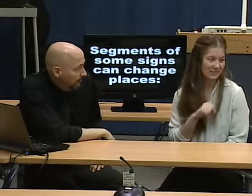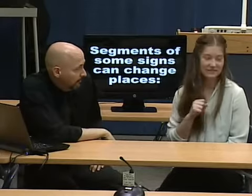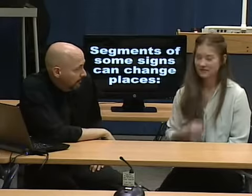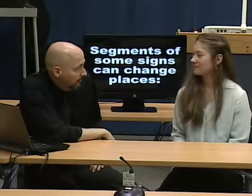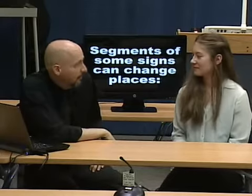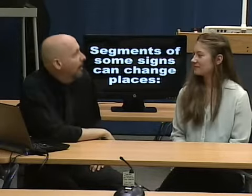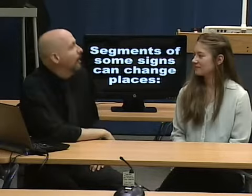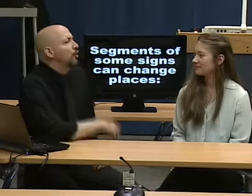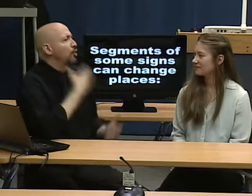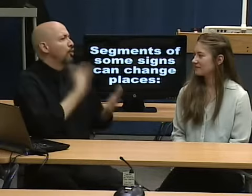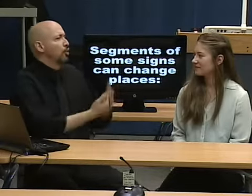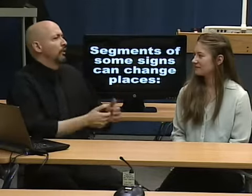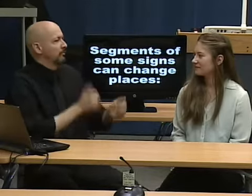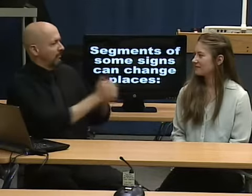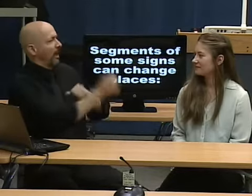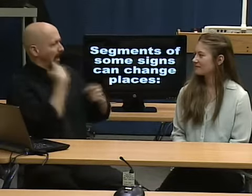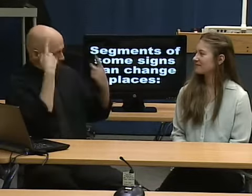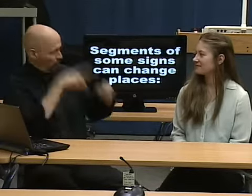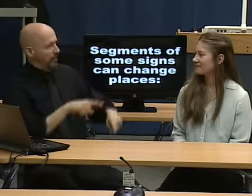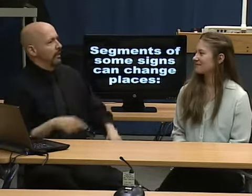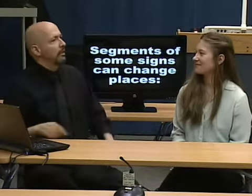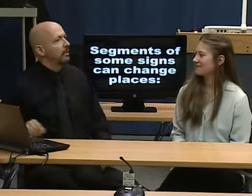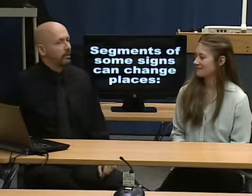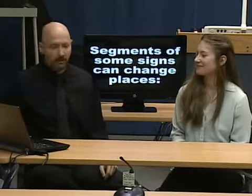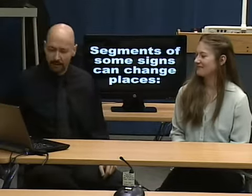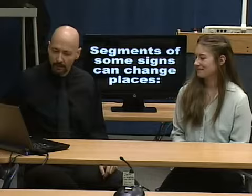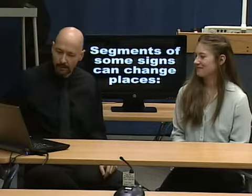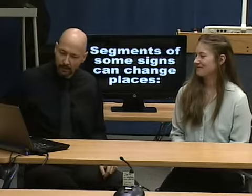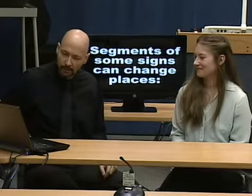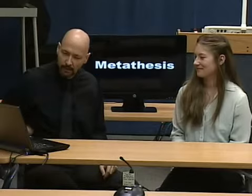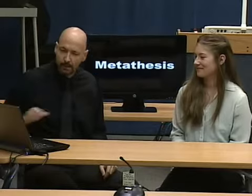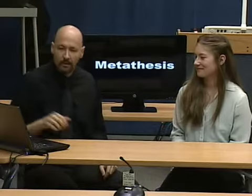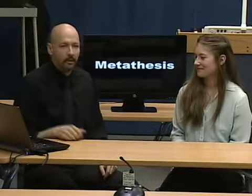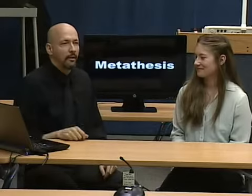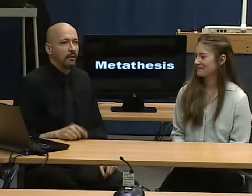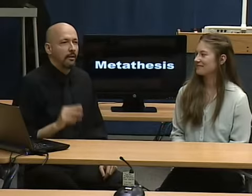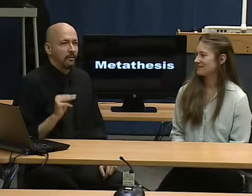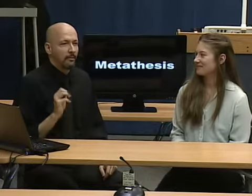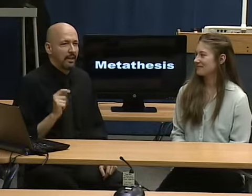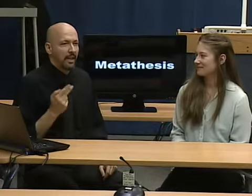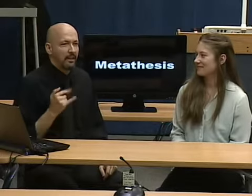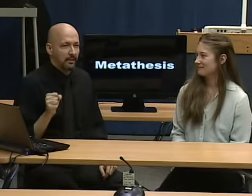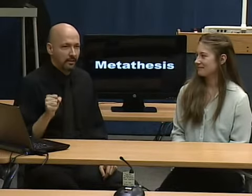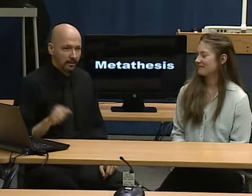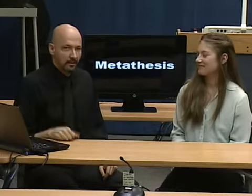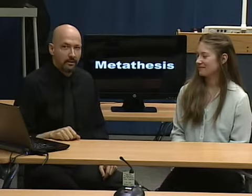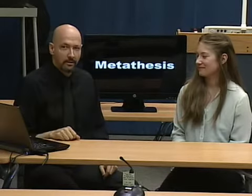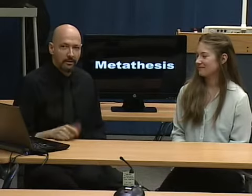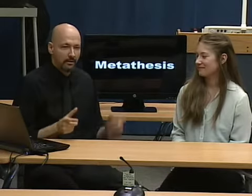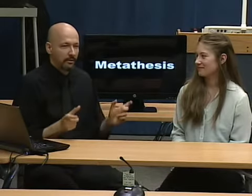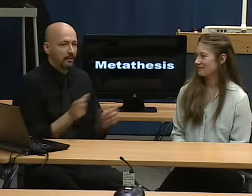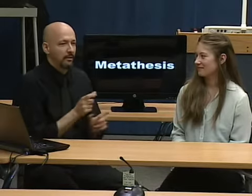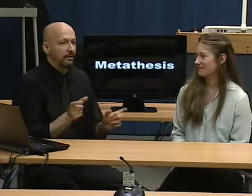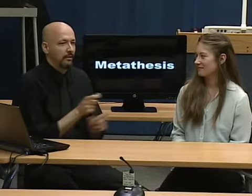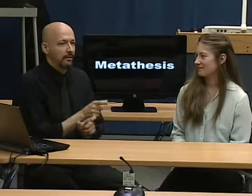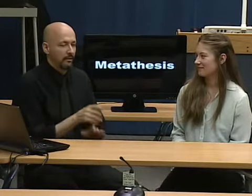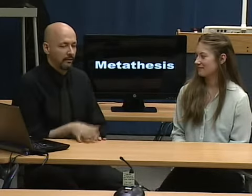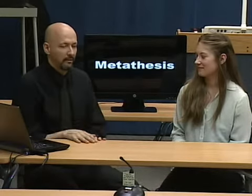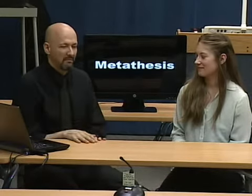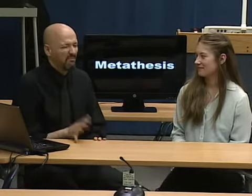Yes. Good. You pass. I agree. M-E-T-A-T-H-E-S-I-S. Metathesis.